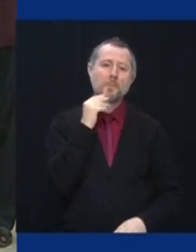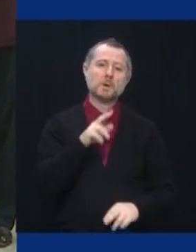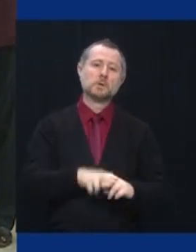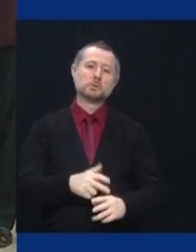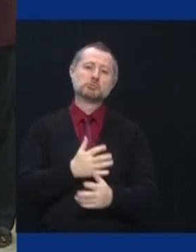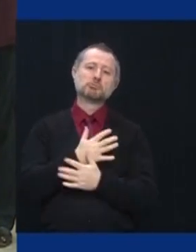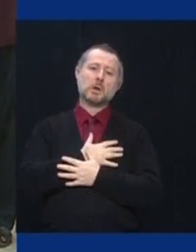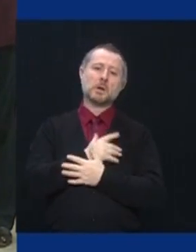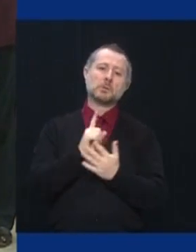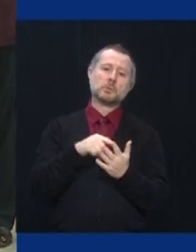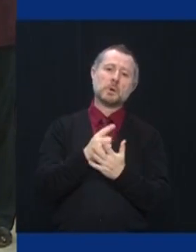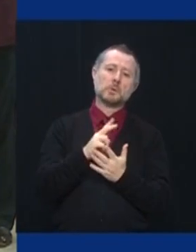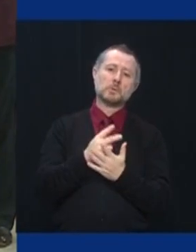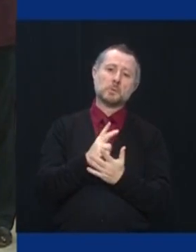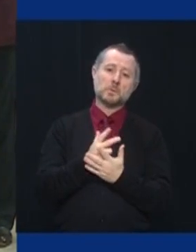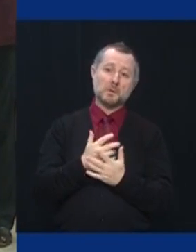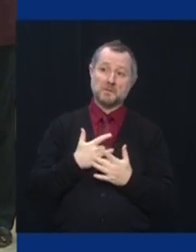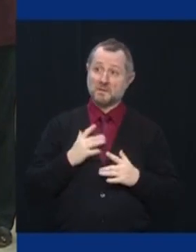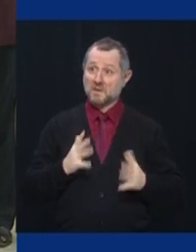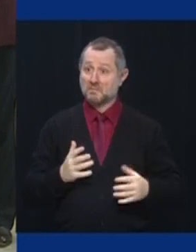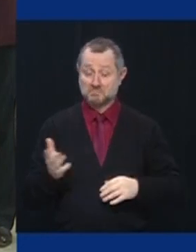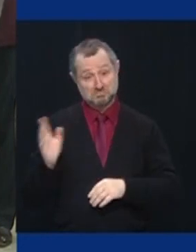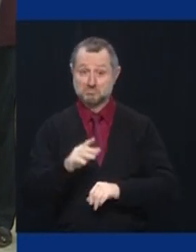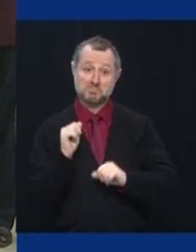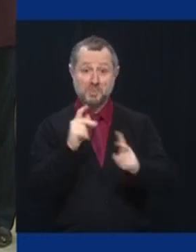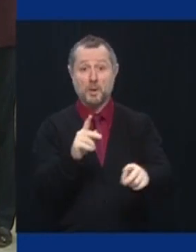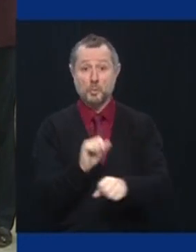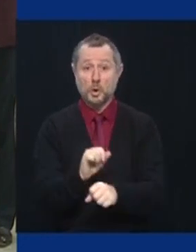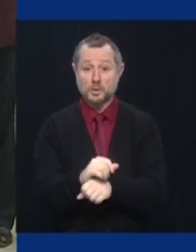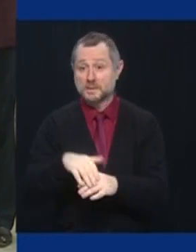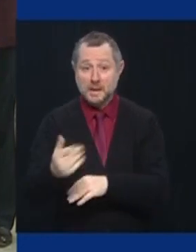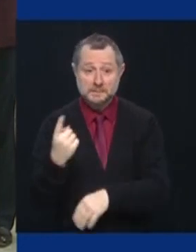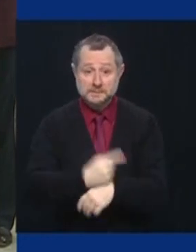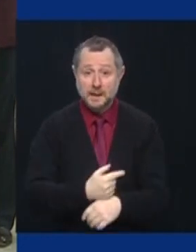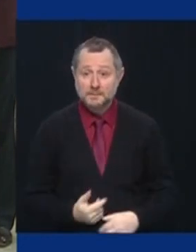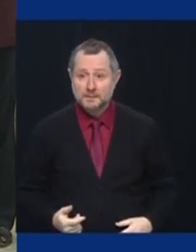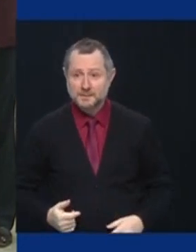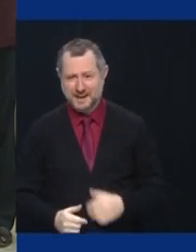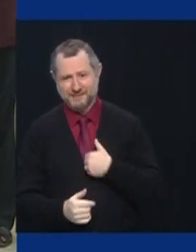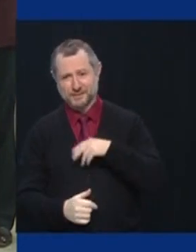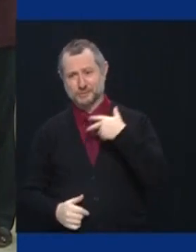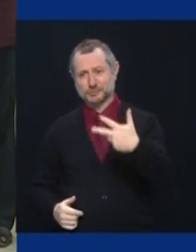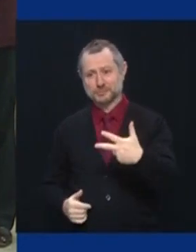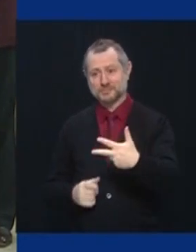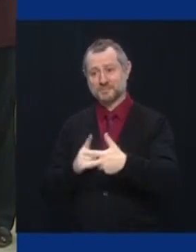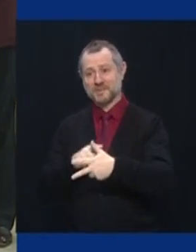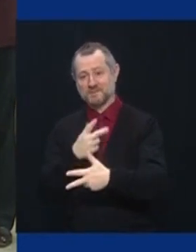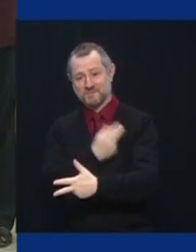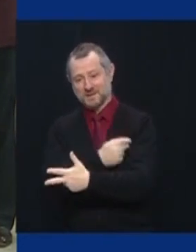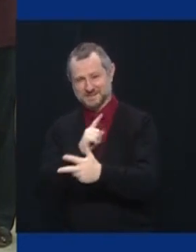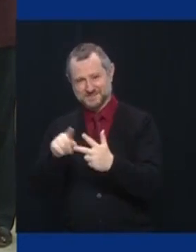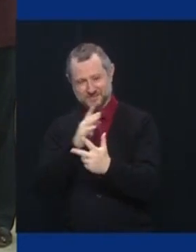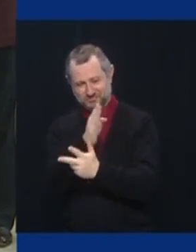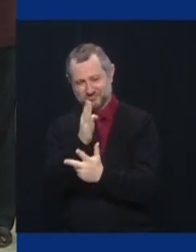THAT GIVE US THE SHOT. YOU GET IT, GO HOME, REST A LITTLE AND FOR THE MOST PART